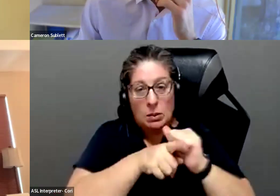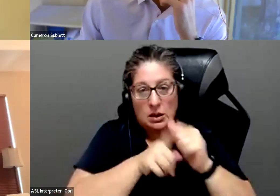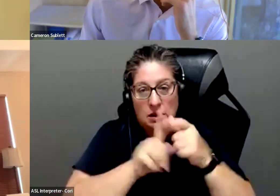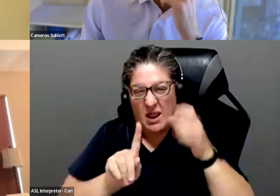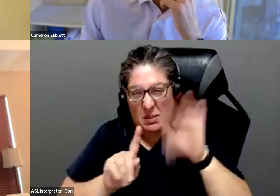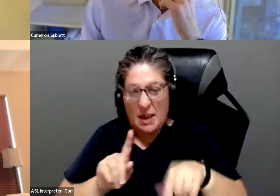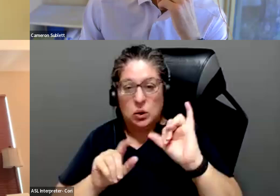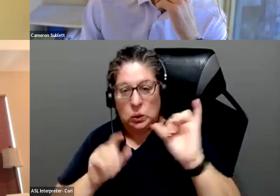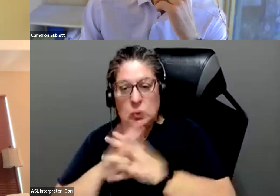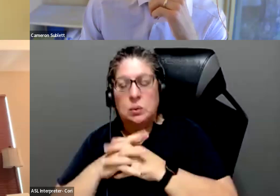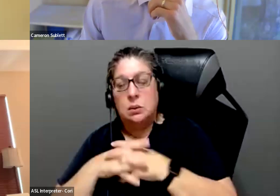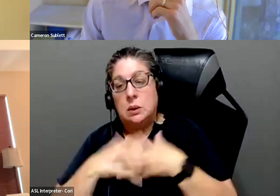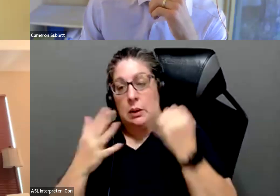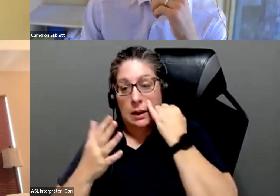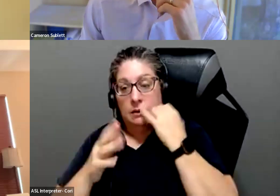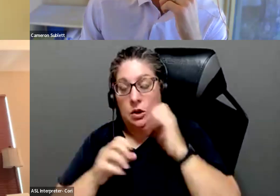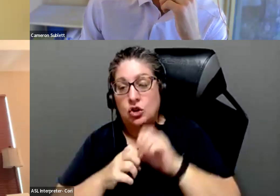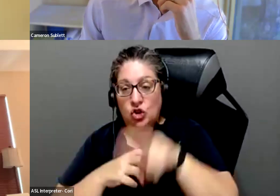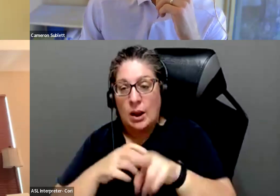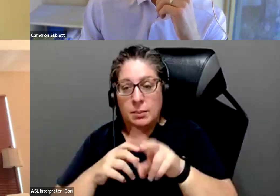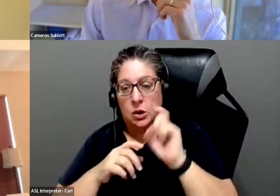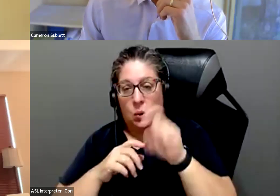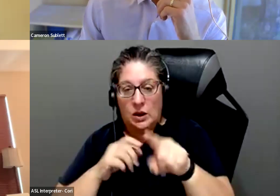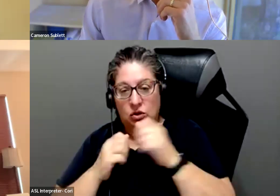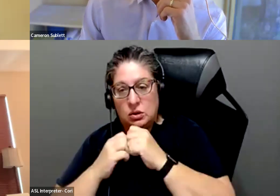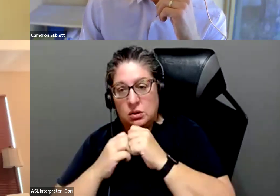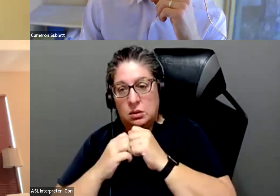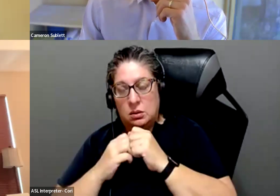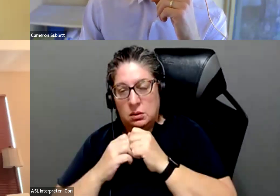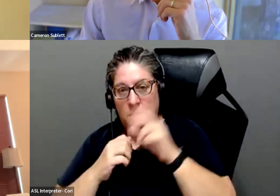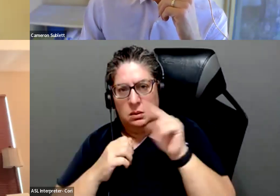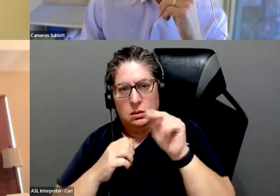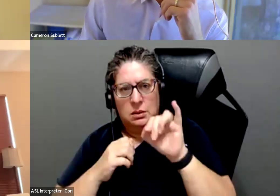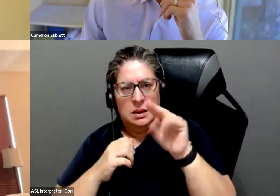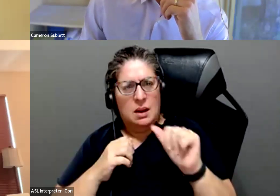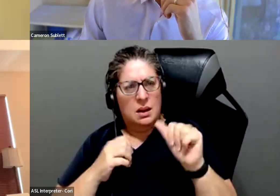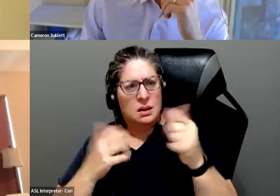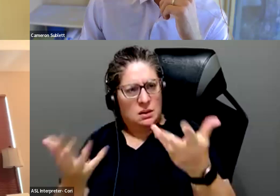as well. So if you could jump to the question Nina, would you like to ask?